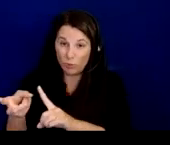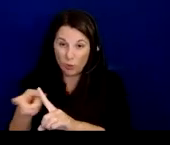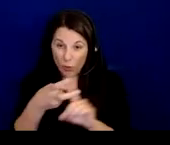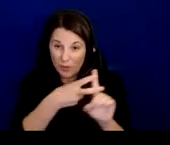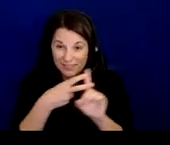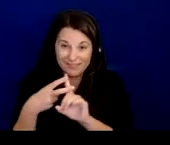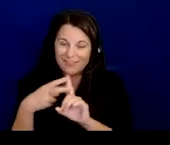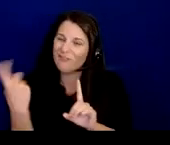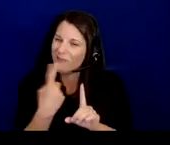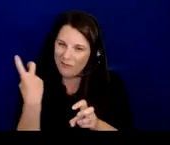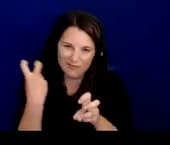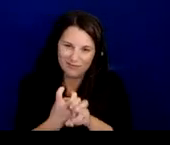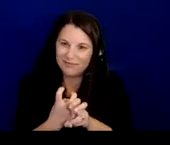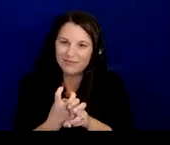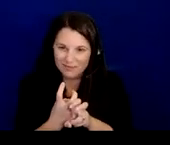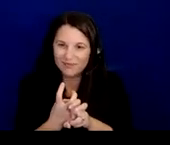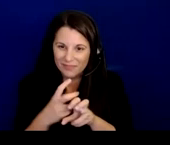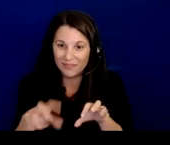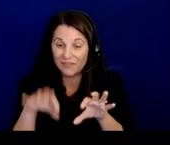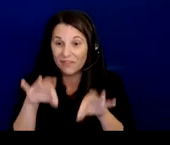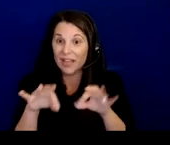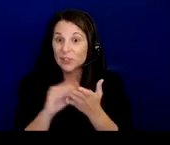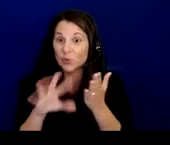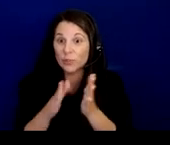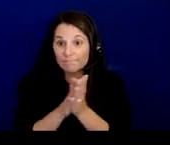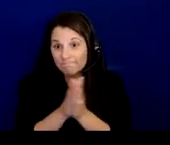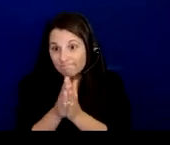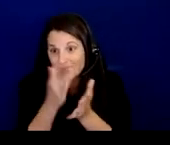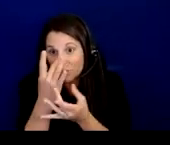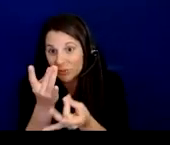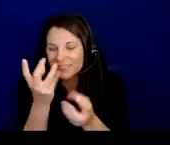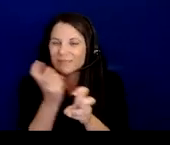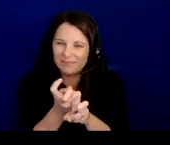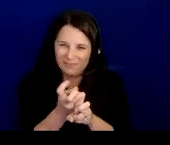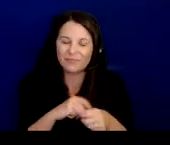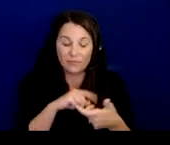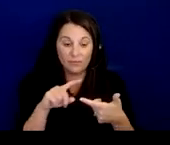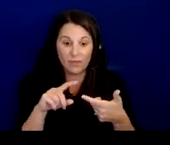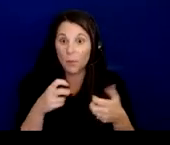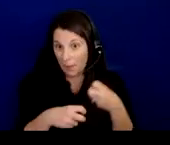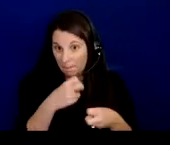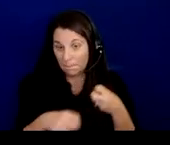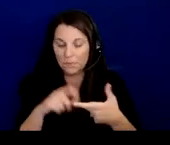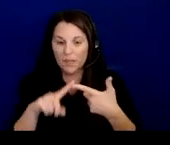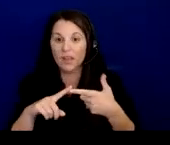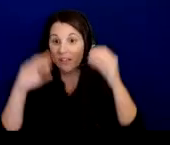Getting interested students to do it is a problem. Faculty by it is a problem. It's a heavy lift. There's work involved.